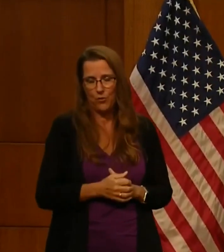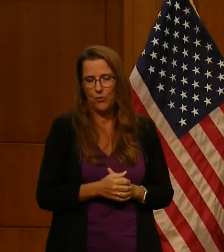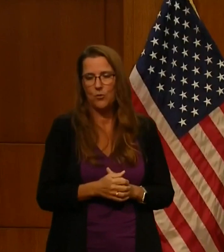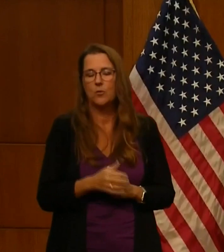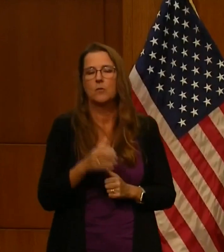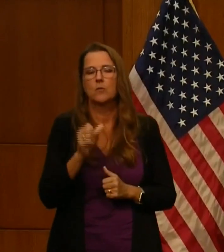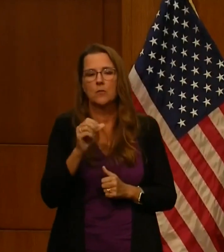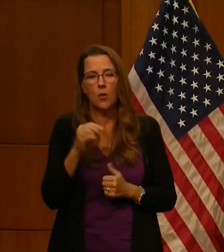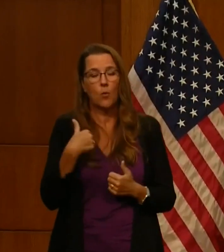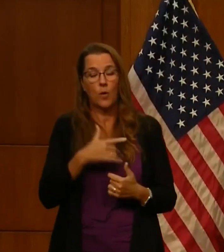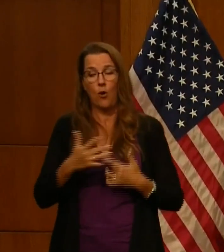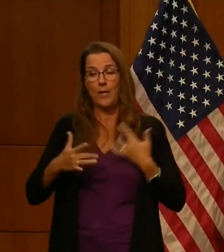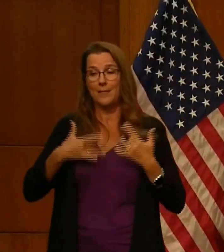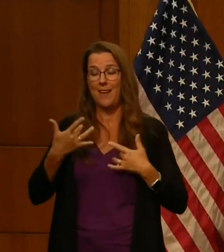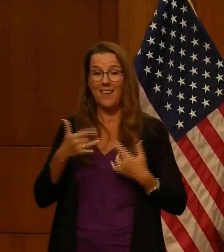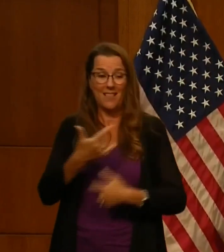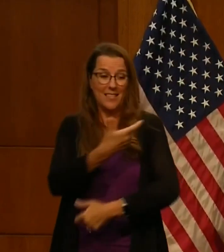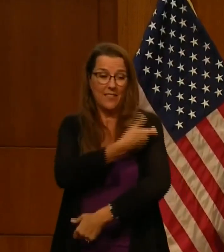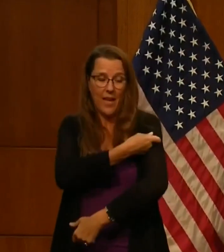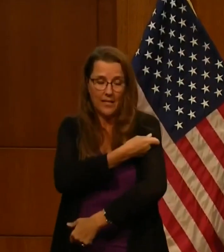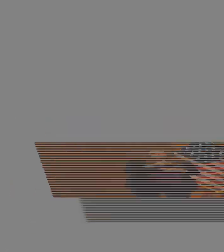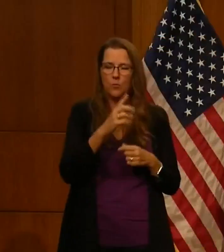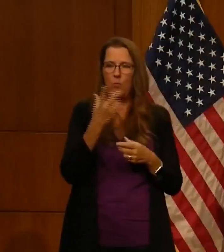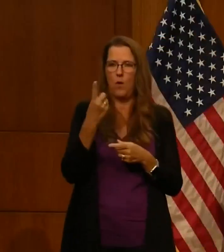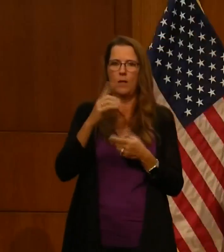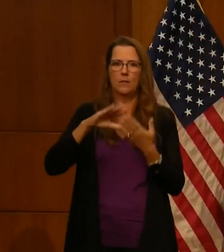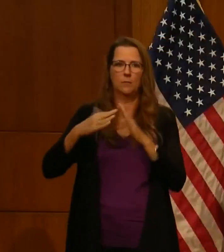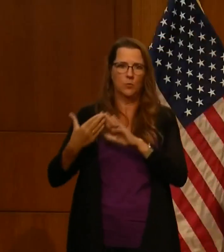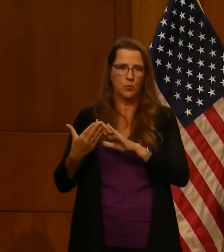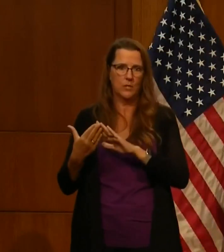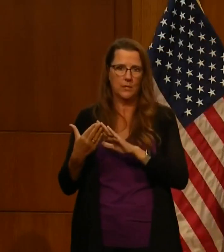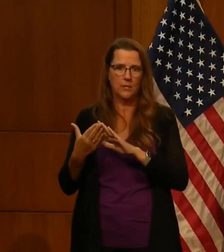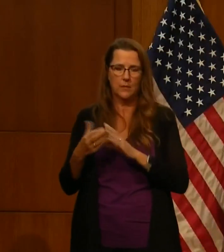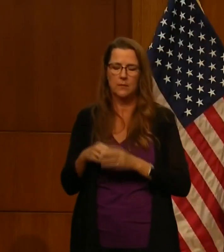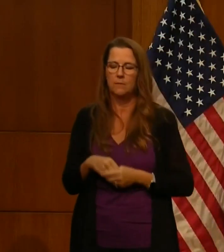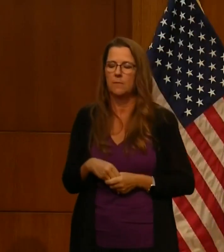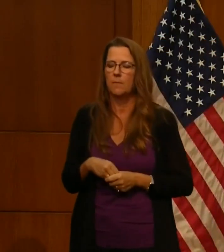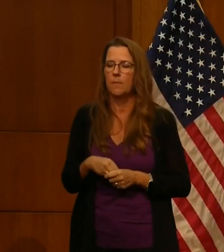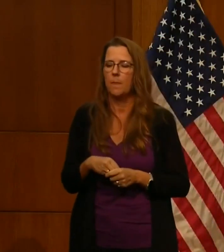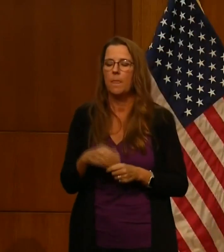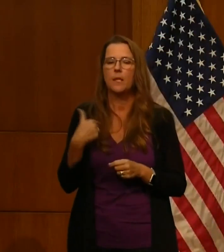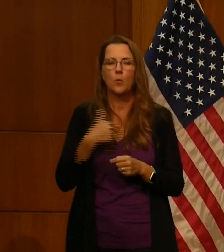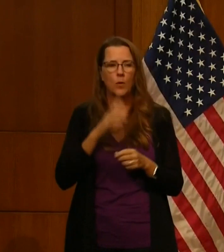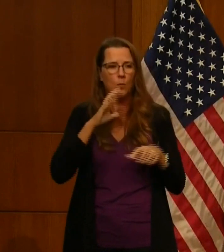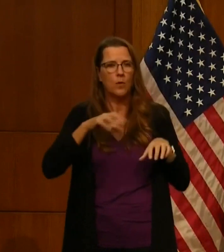CHOOSE NOT TO GET THE SHOT ROANOKE CITY PUBLIC SCHOOL SUPERINTENDENT